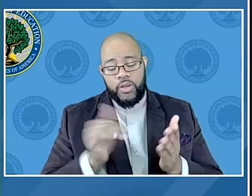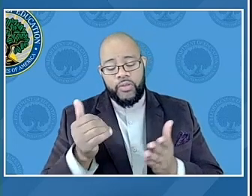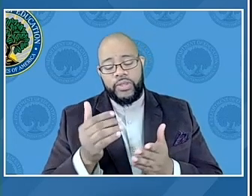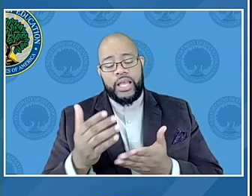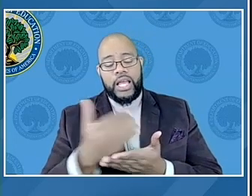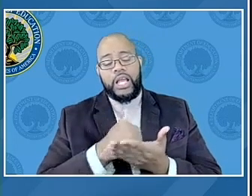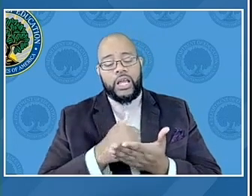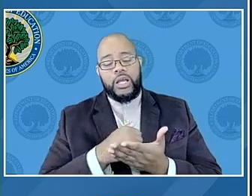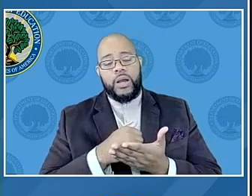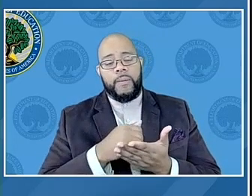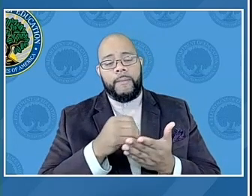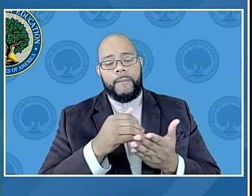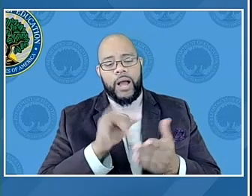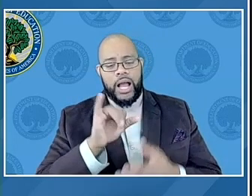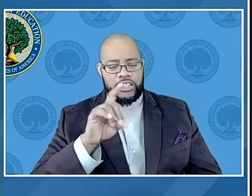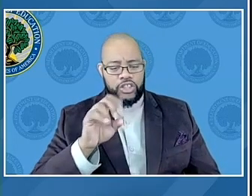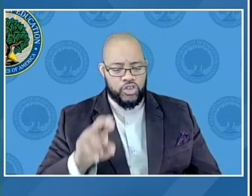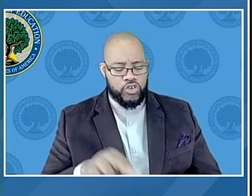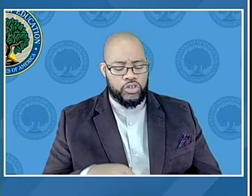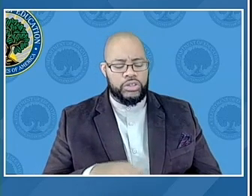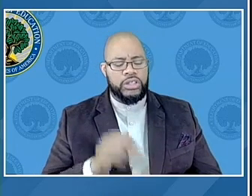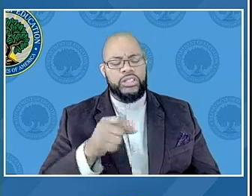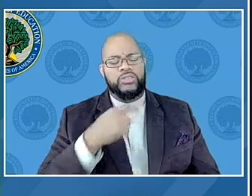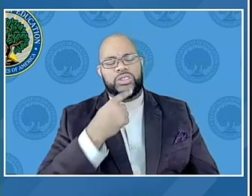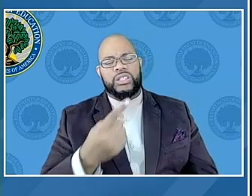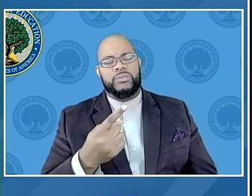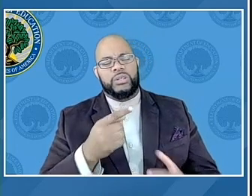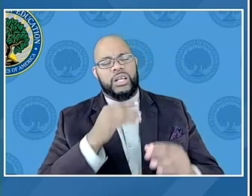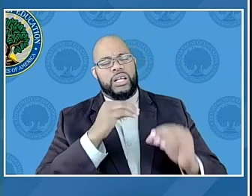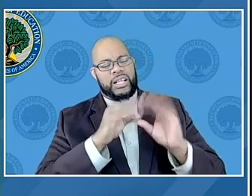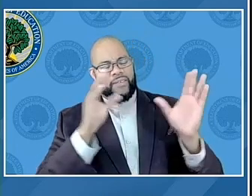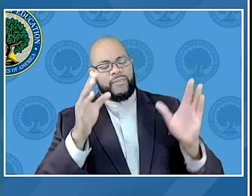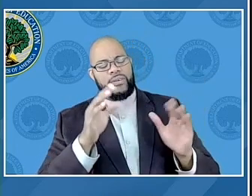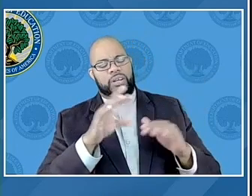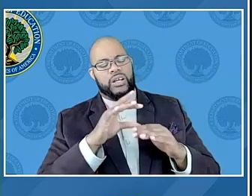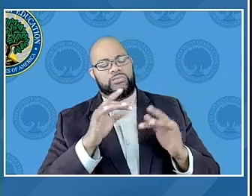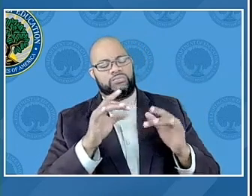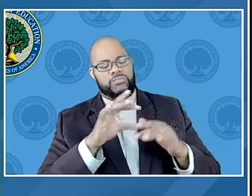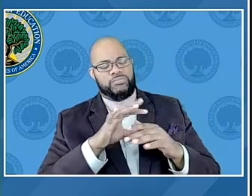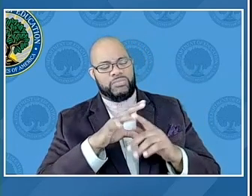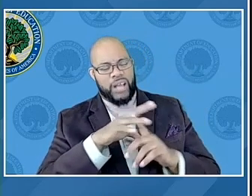seen, can you just give clarification or context of why Parent PLUS borrowers